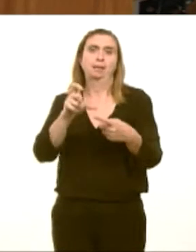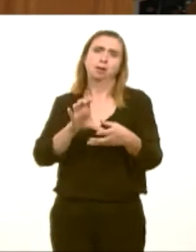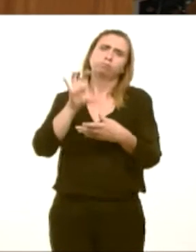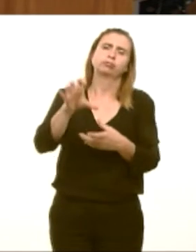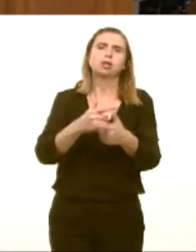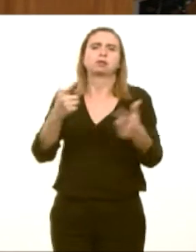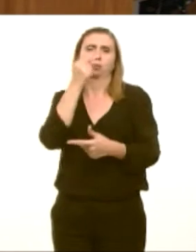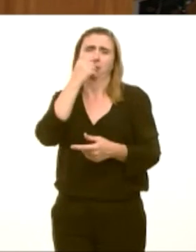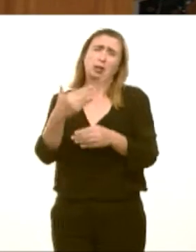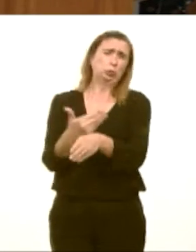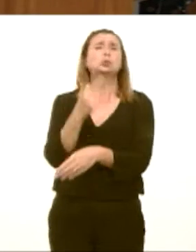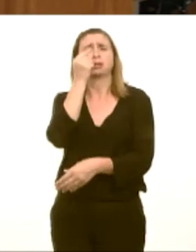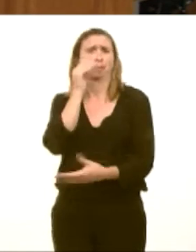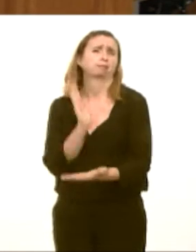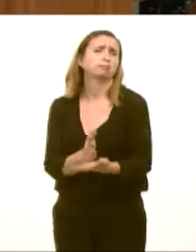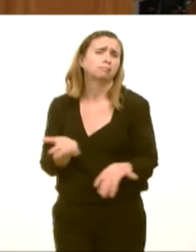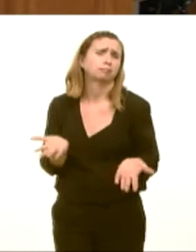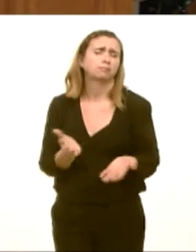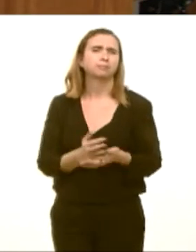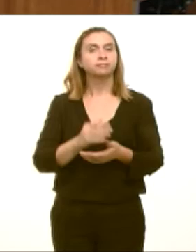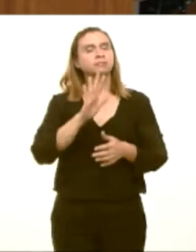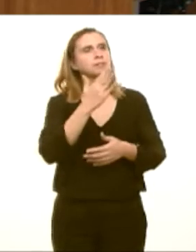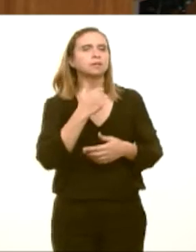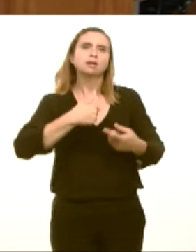Davies: Well, Iíd be grateful if a statement or some reassurance could come forward at